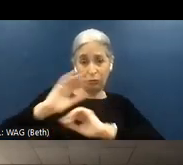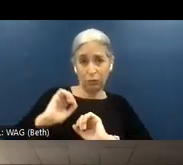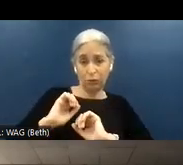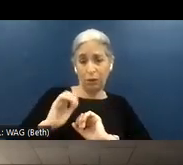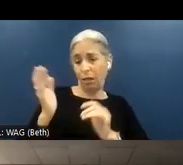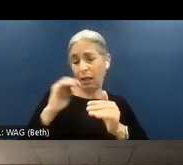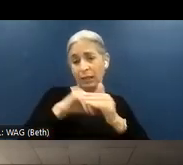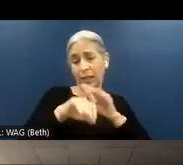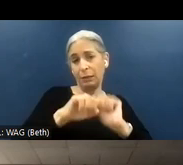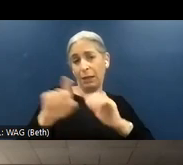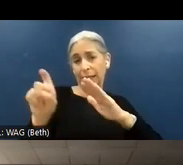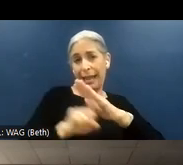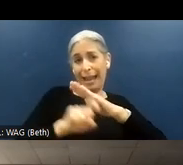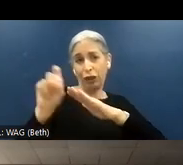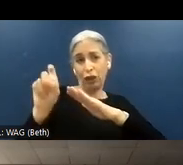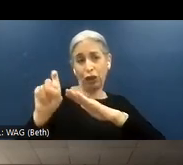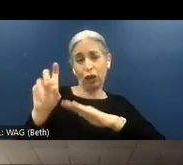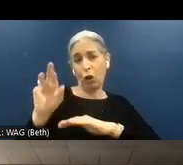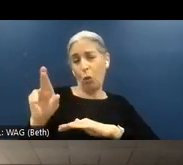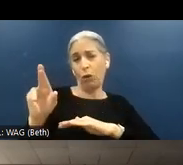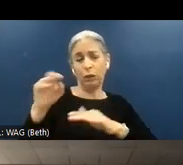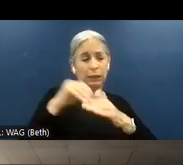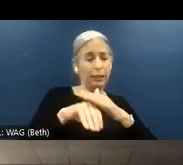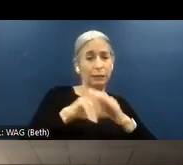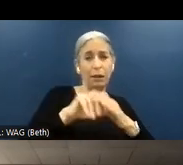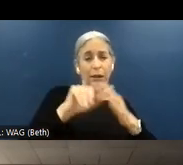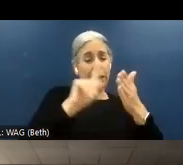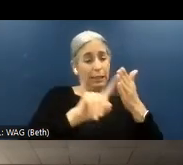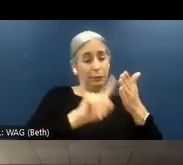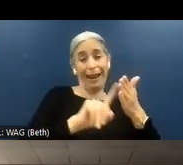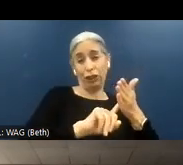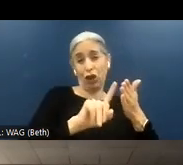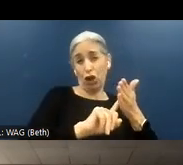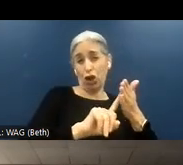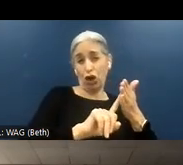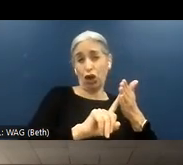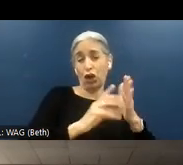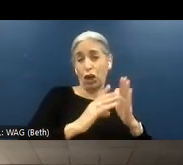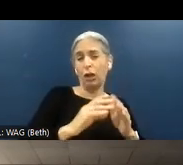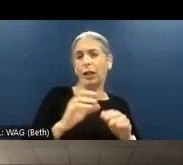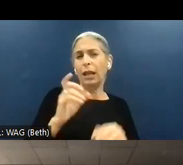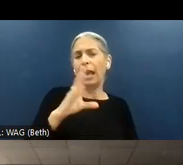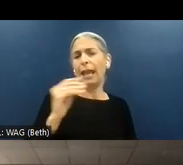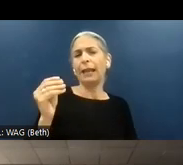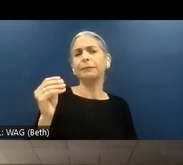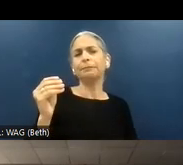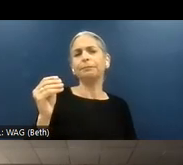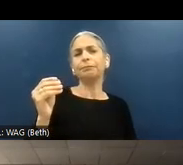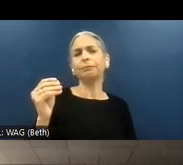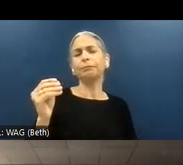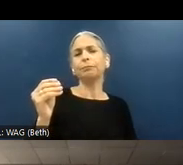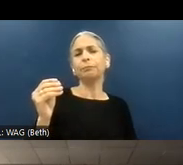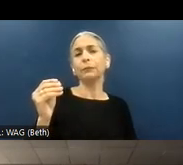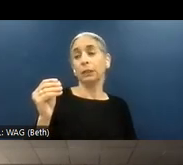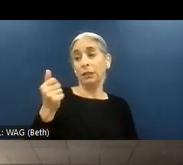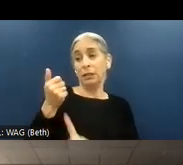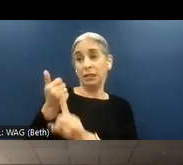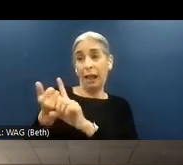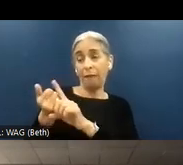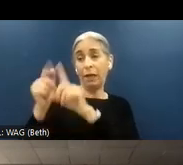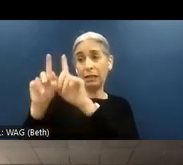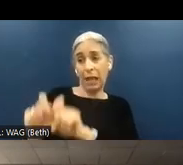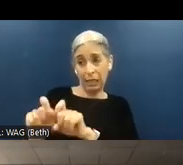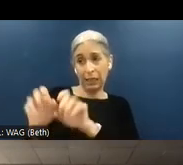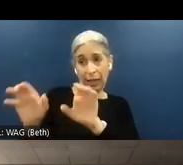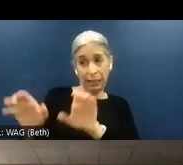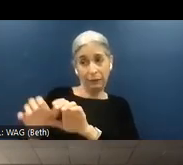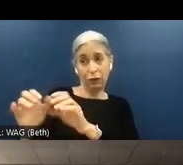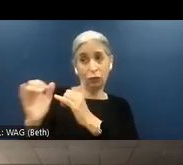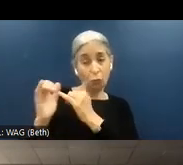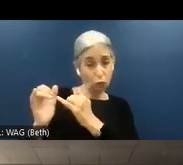scanner or accessibility inspector. And then manual testing activities. And then, I mean,